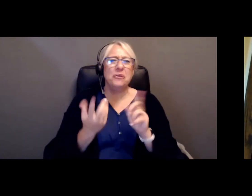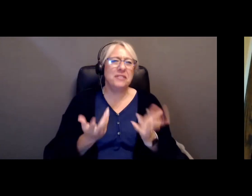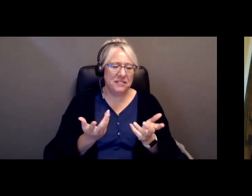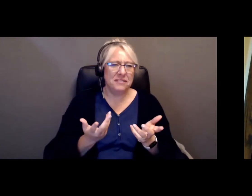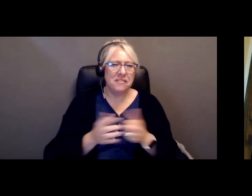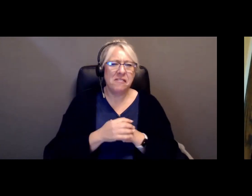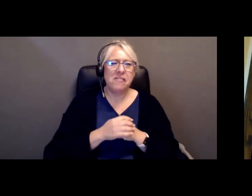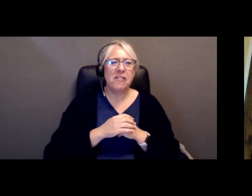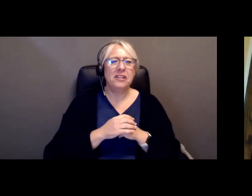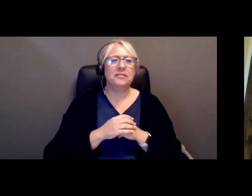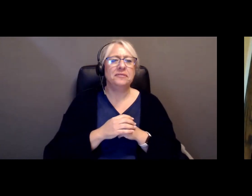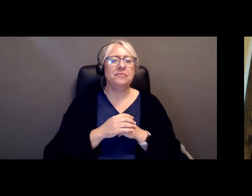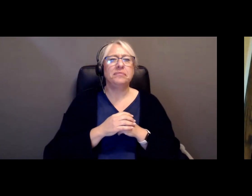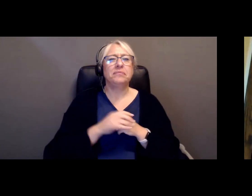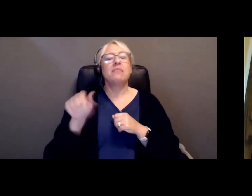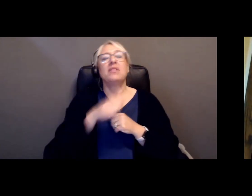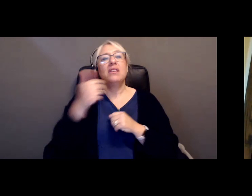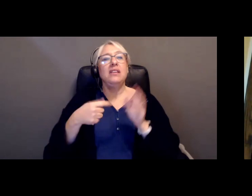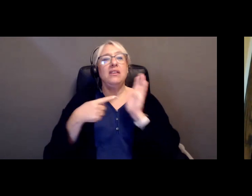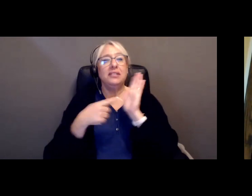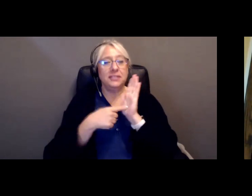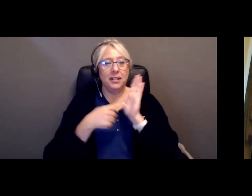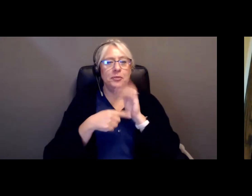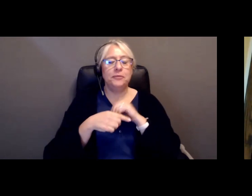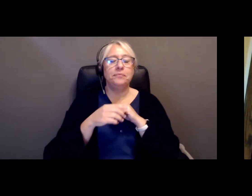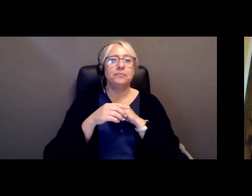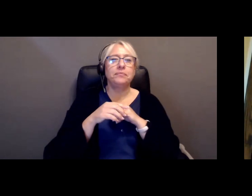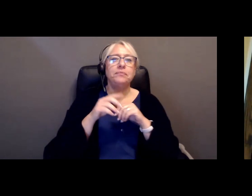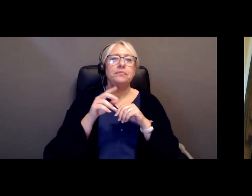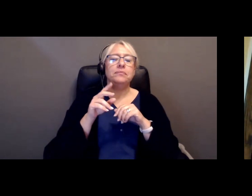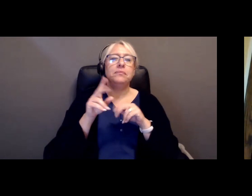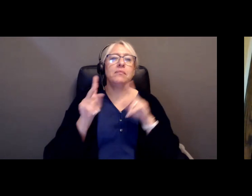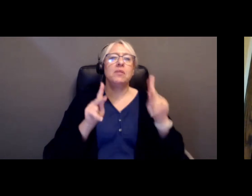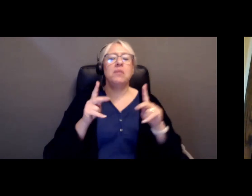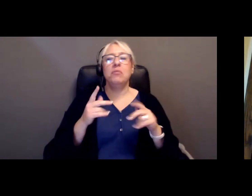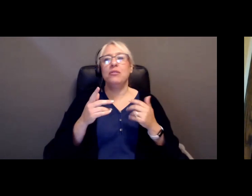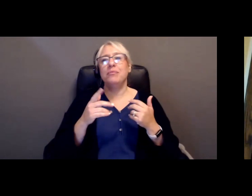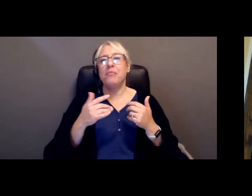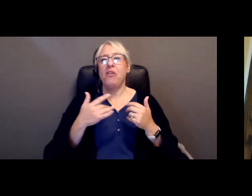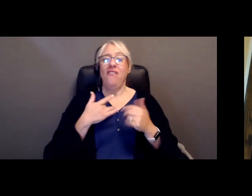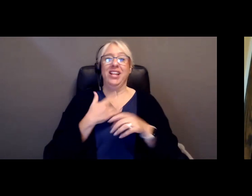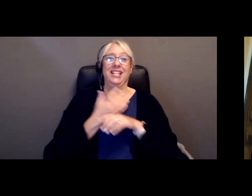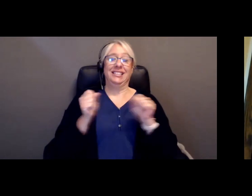Another example of people feeling sort of safe by having peers be involved with the research project